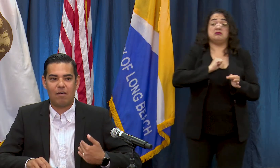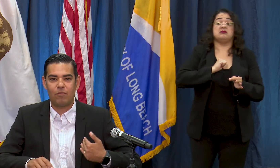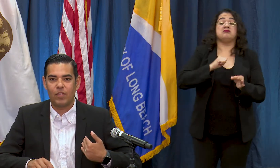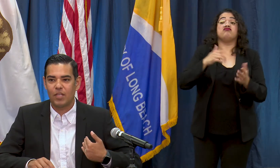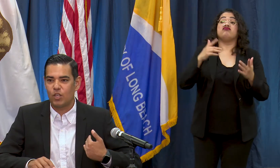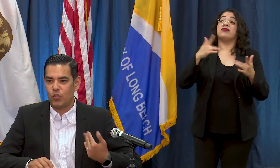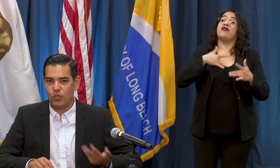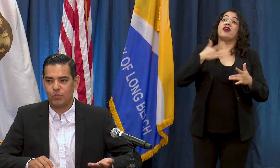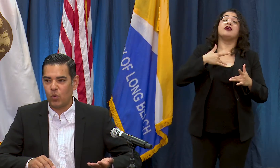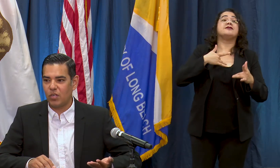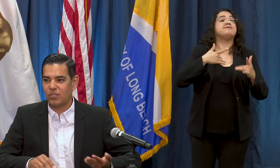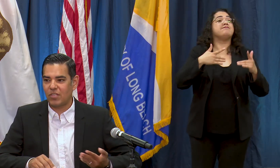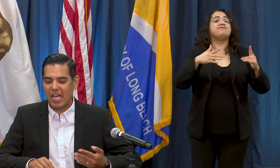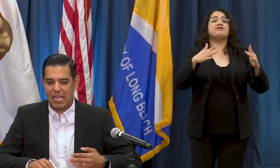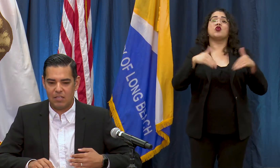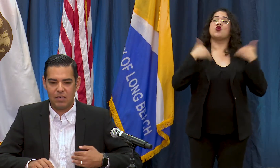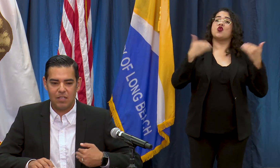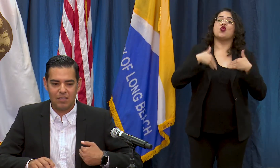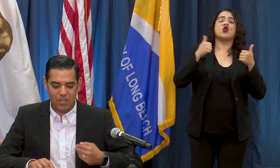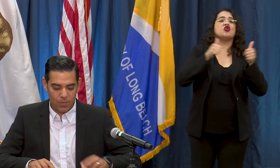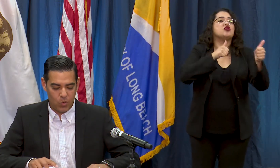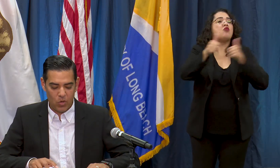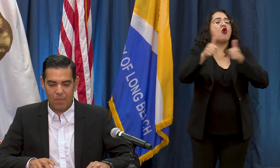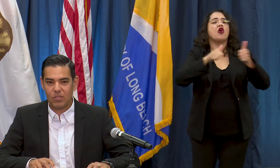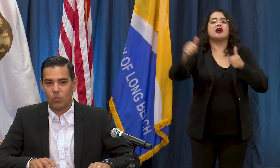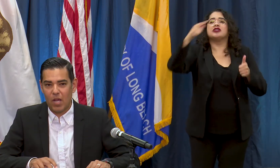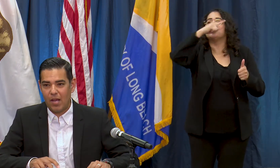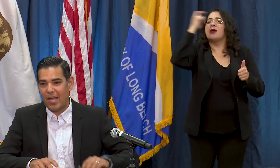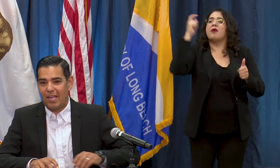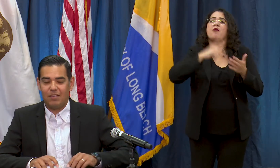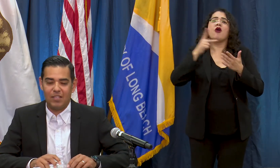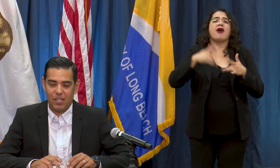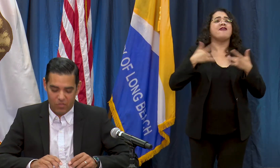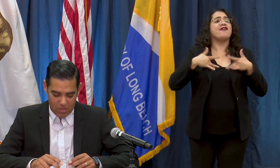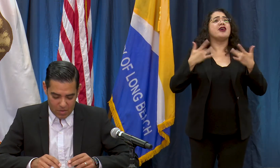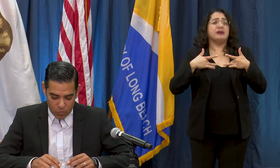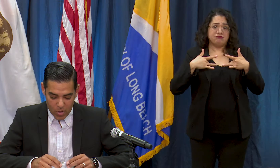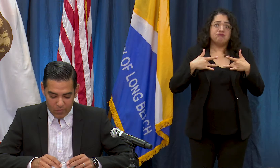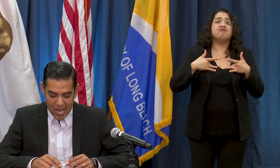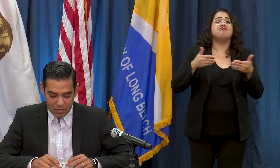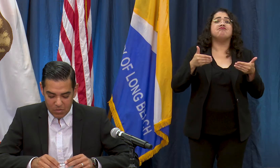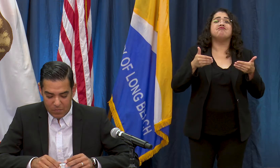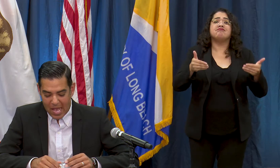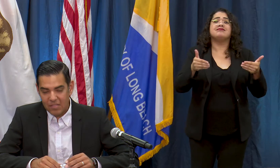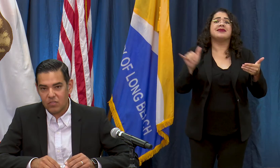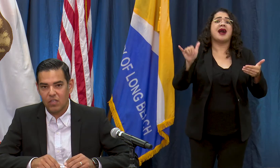youth sports and summer programs and in the way we've had them in the past.